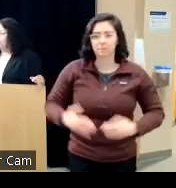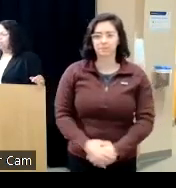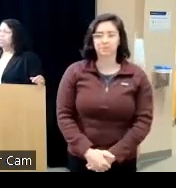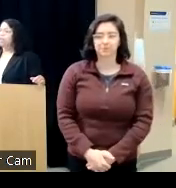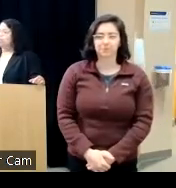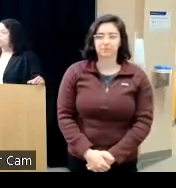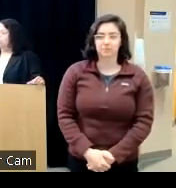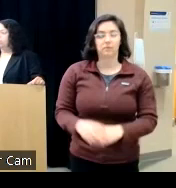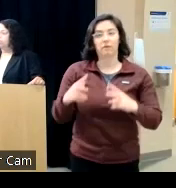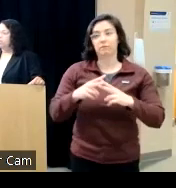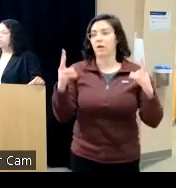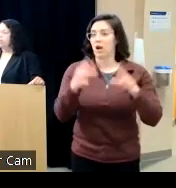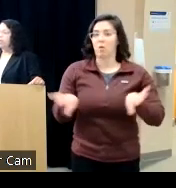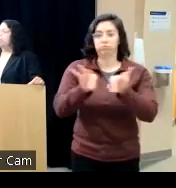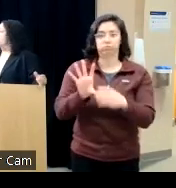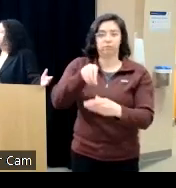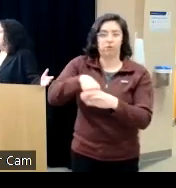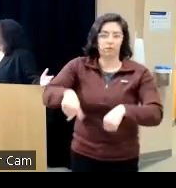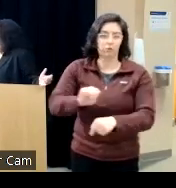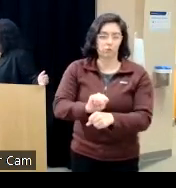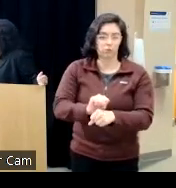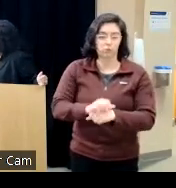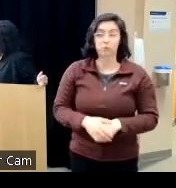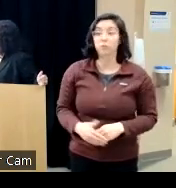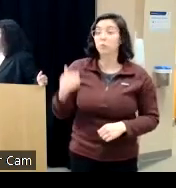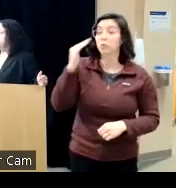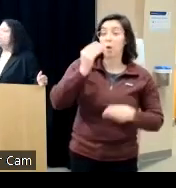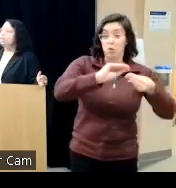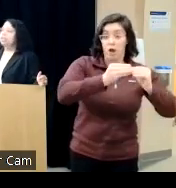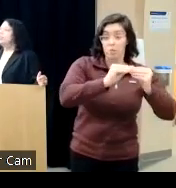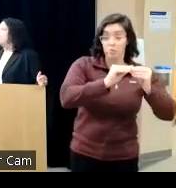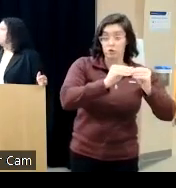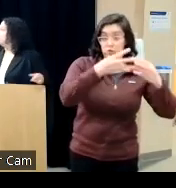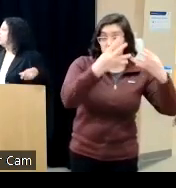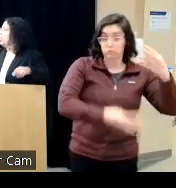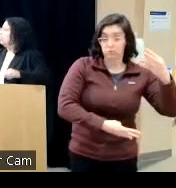that is very important to the work we know that quantitative data can tell us